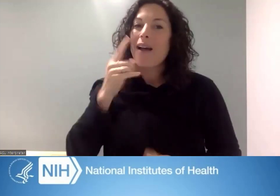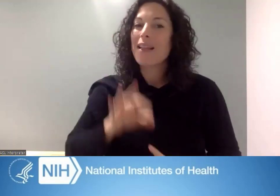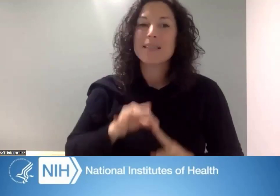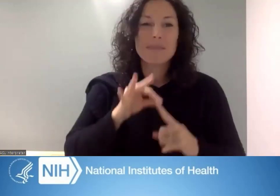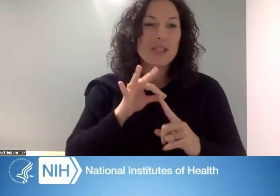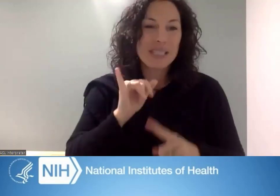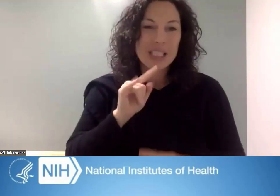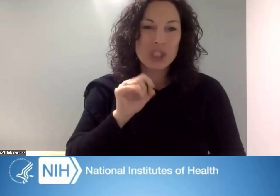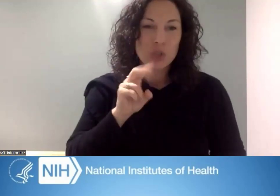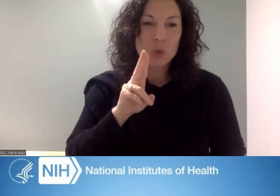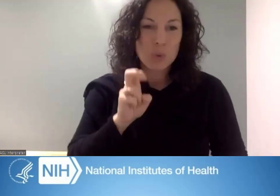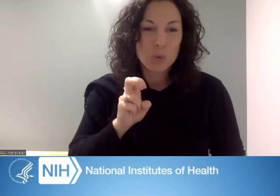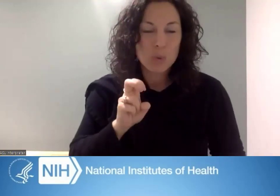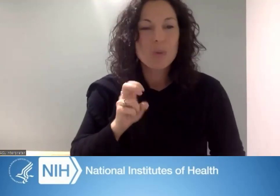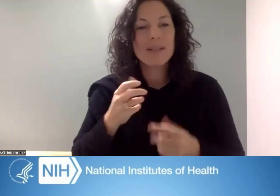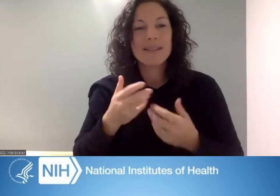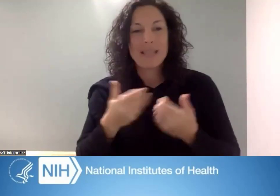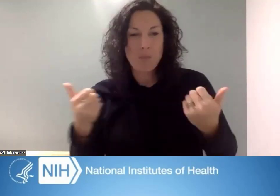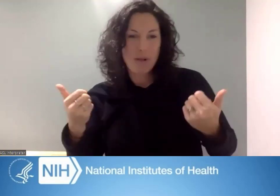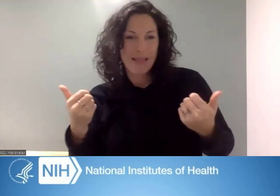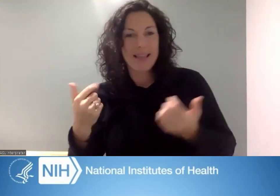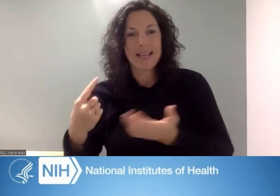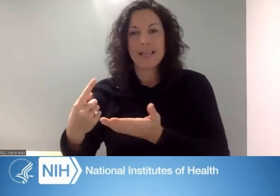so they're brought up separately at the advisory meeting.